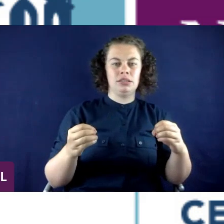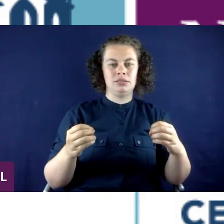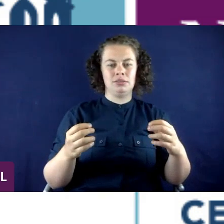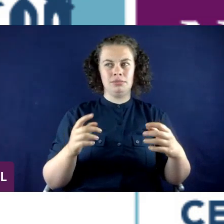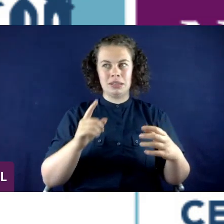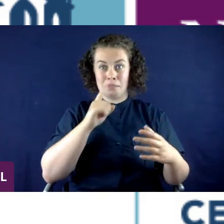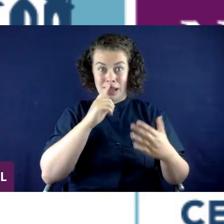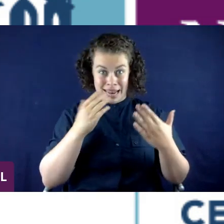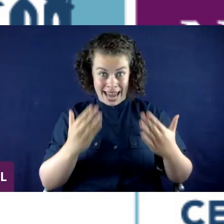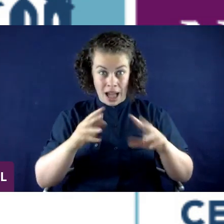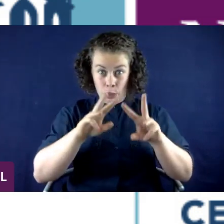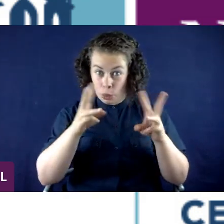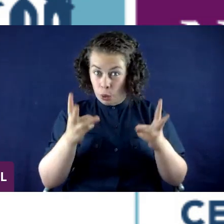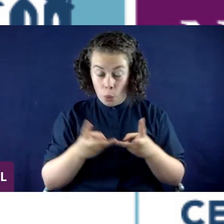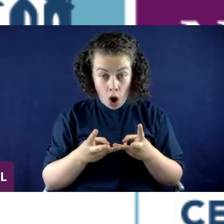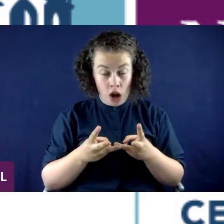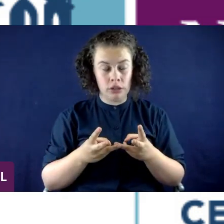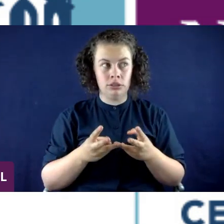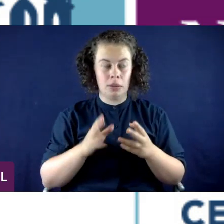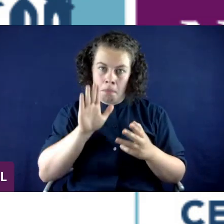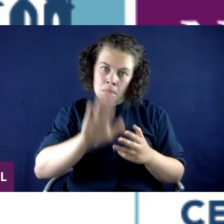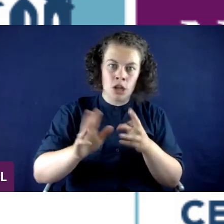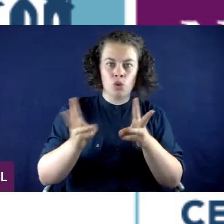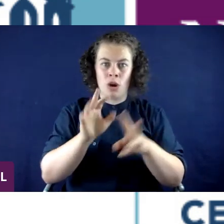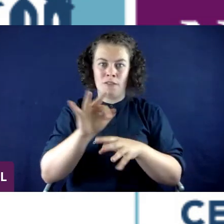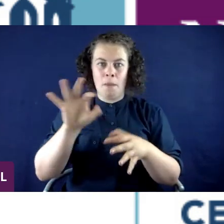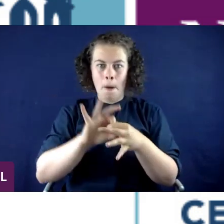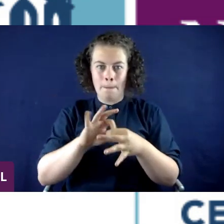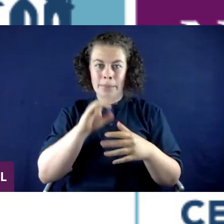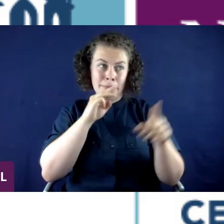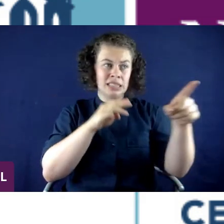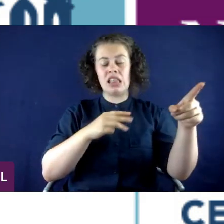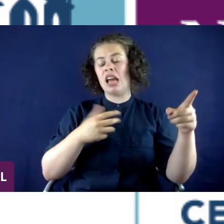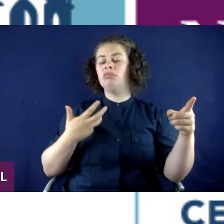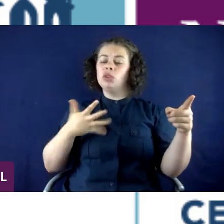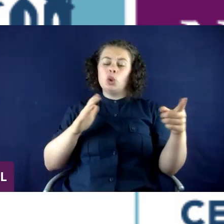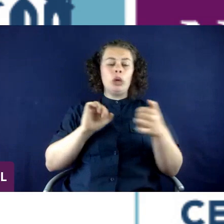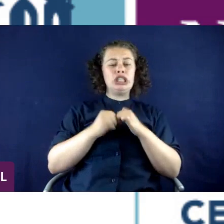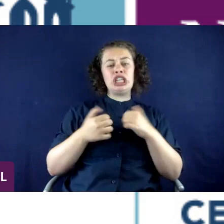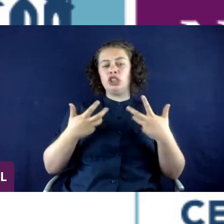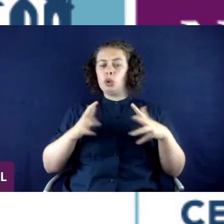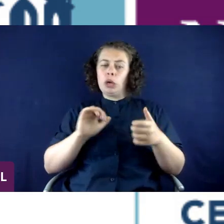However, the working world said it was impossible. And until it was necessary for the